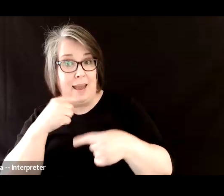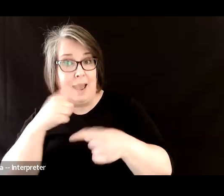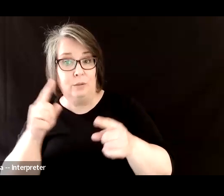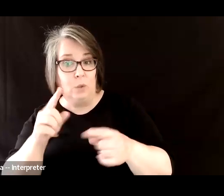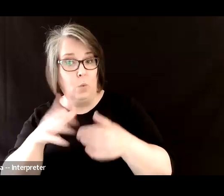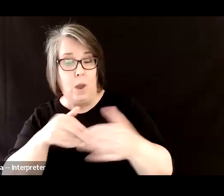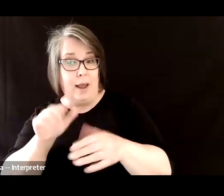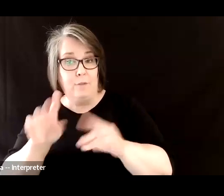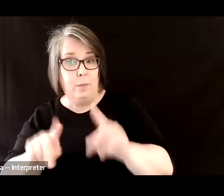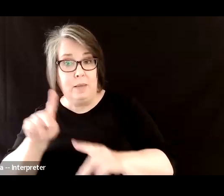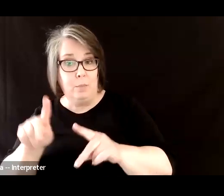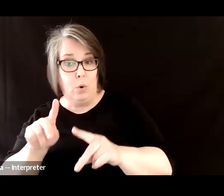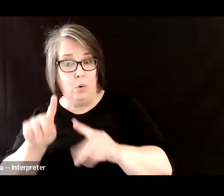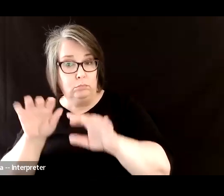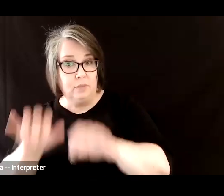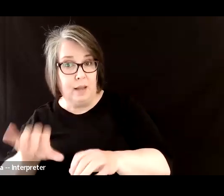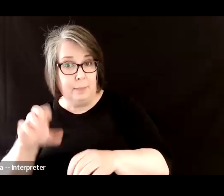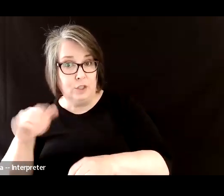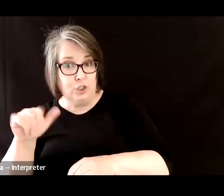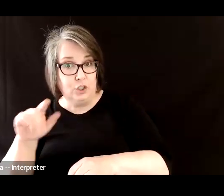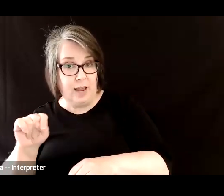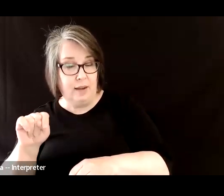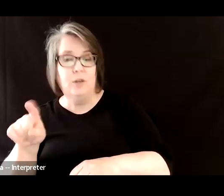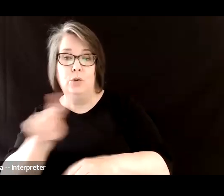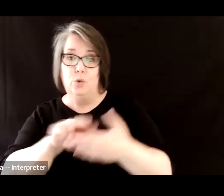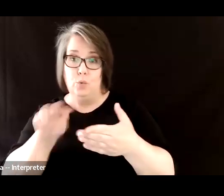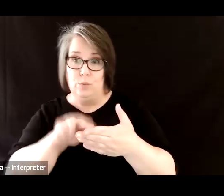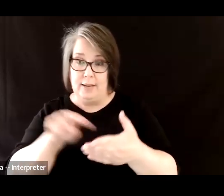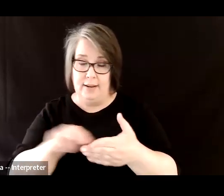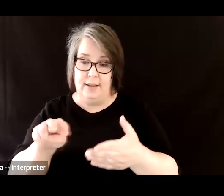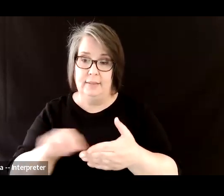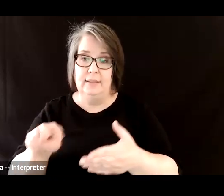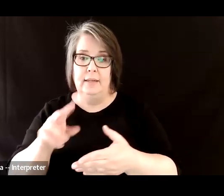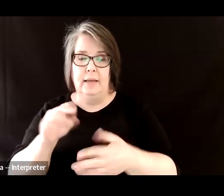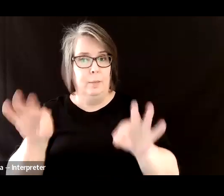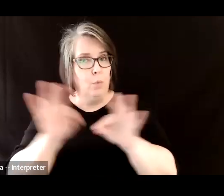is getting put in chat, that is relevant, you are reading back out. The important information that